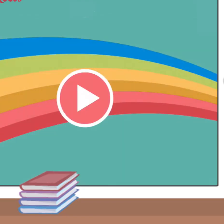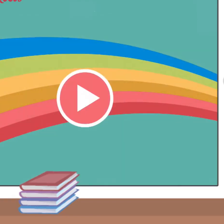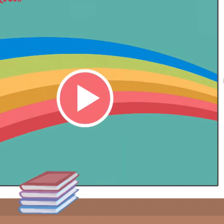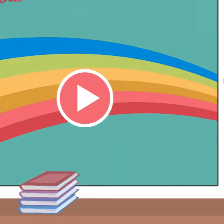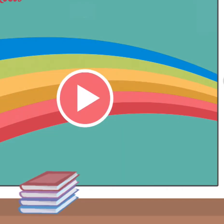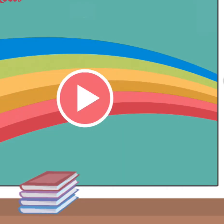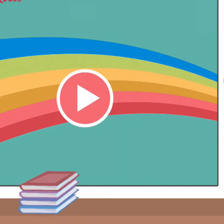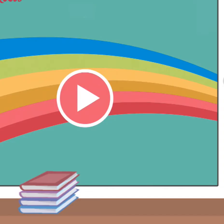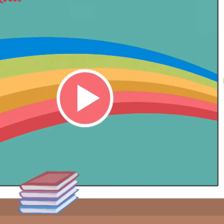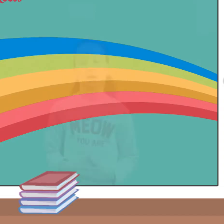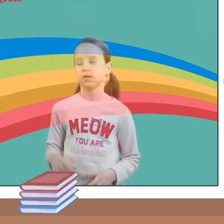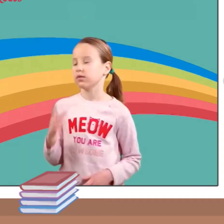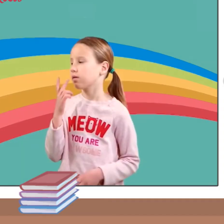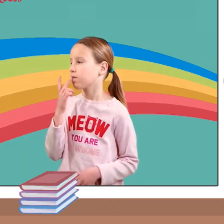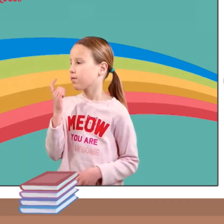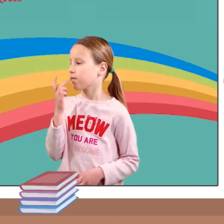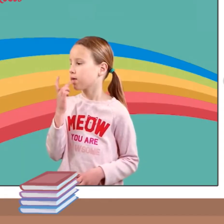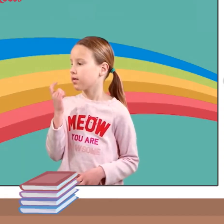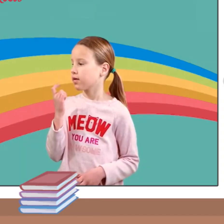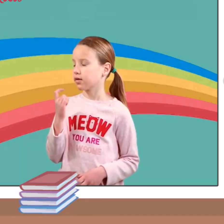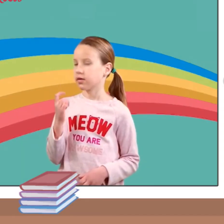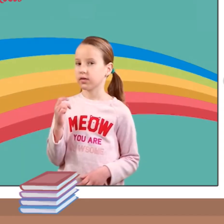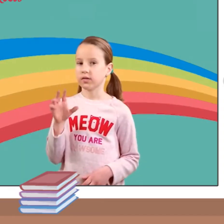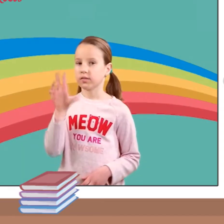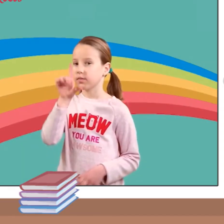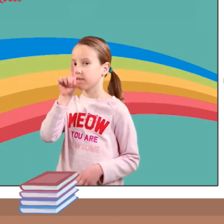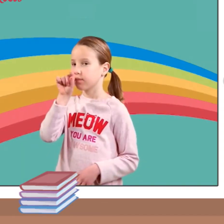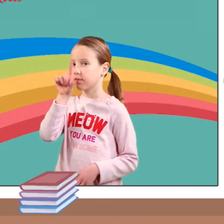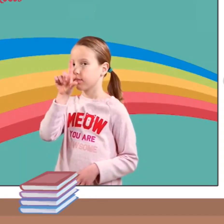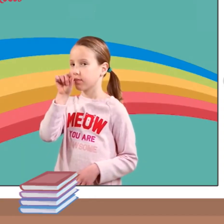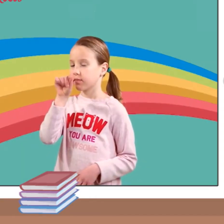Flamingo